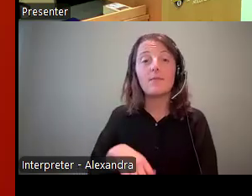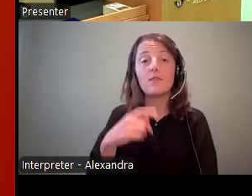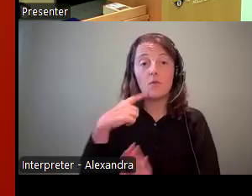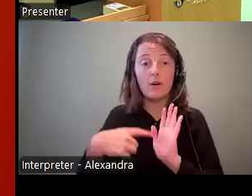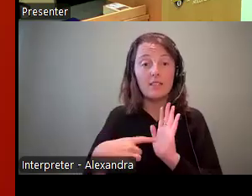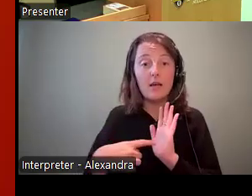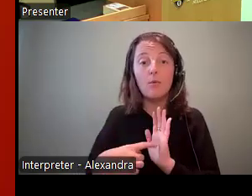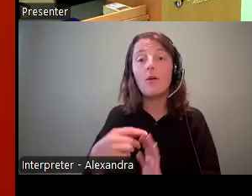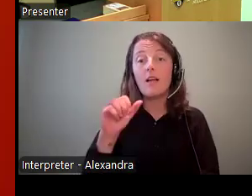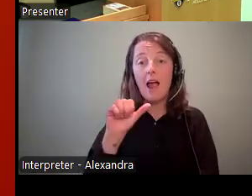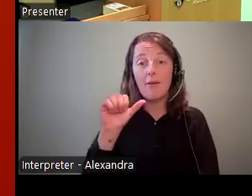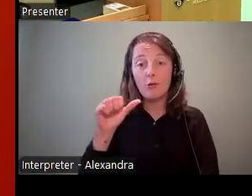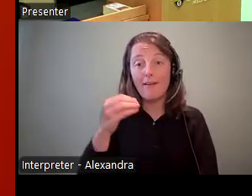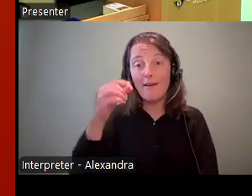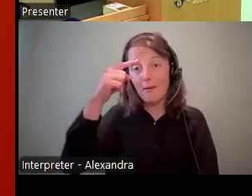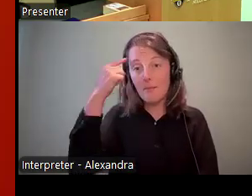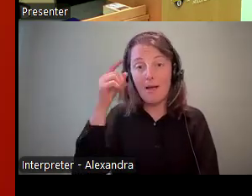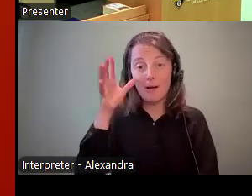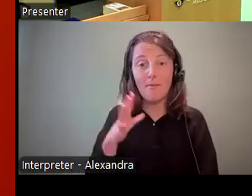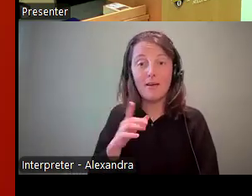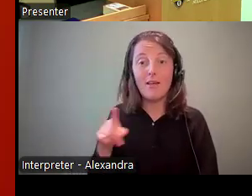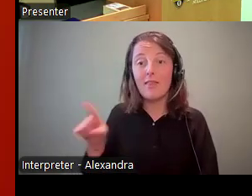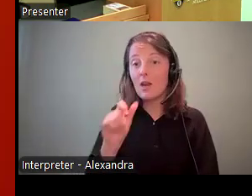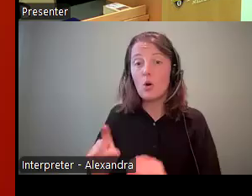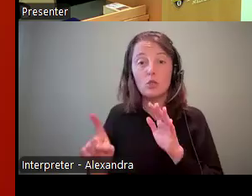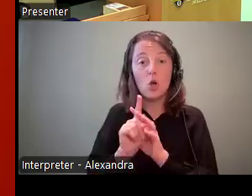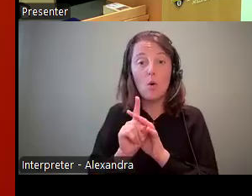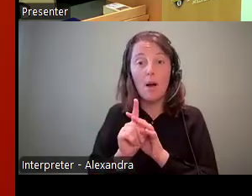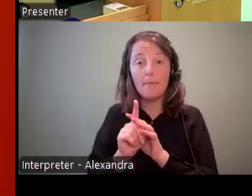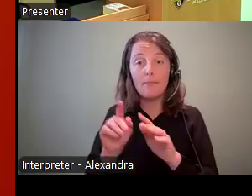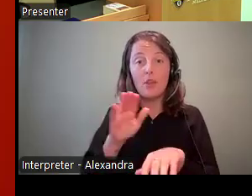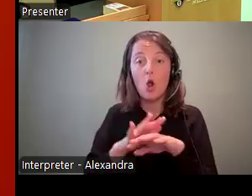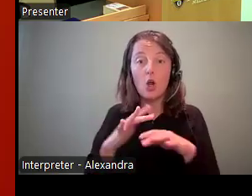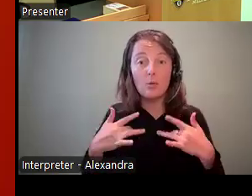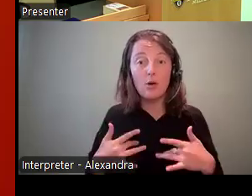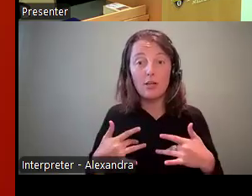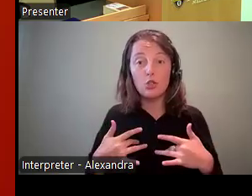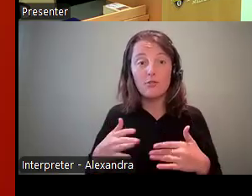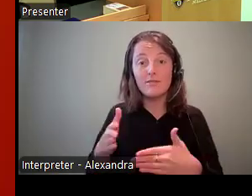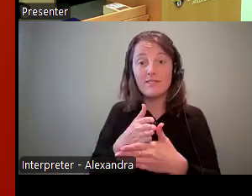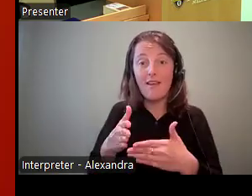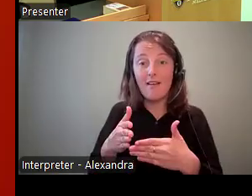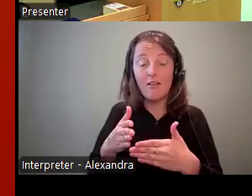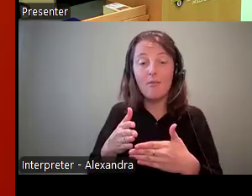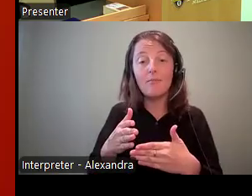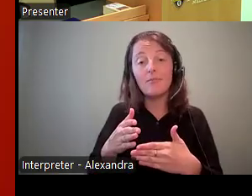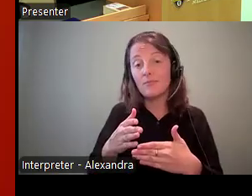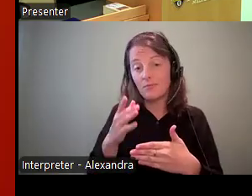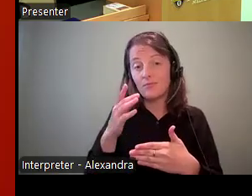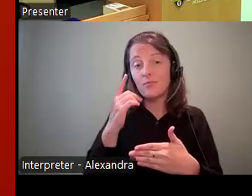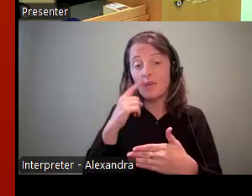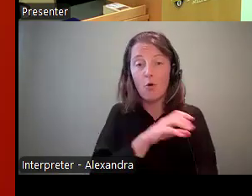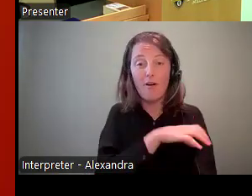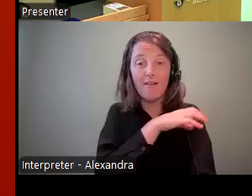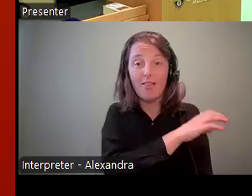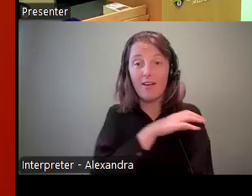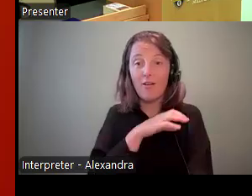black men do not show up on depression scales as at at a clinical level. And yet in recent years